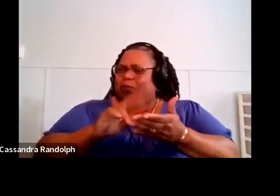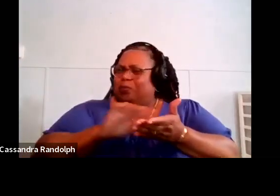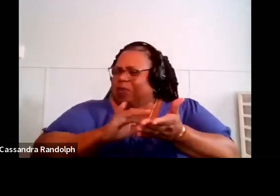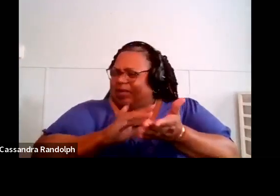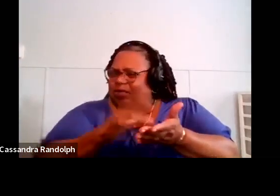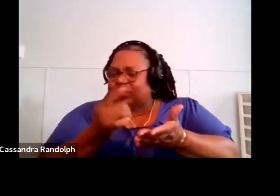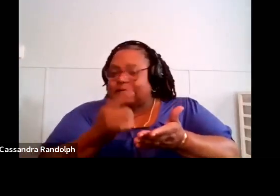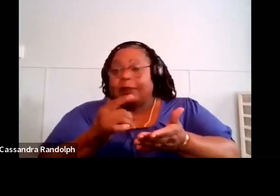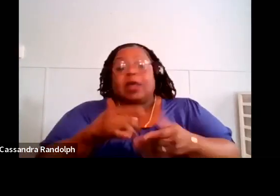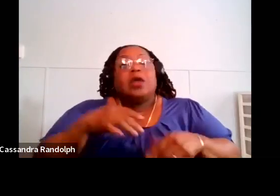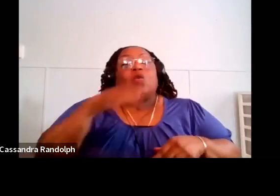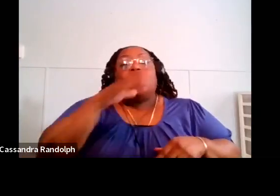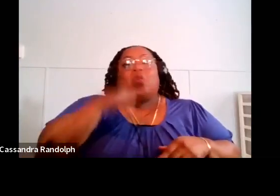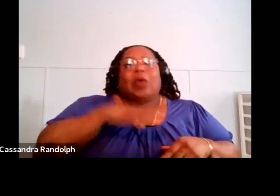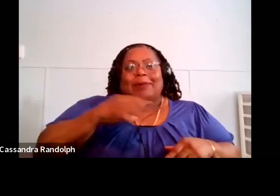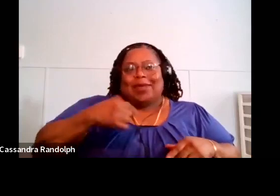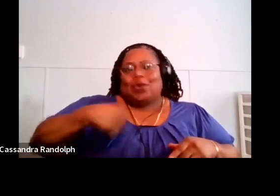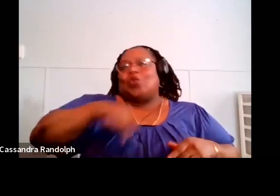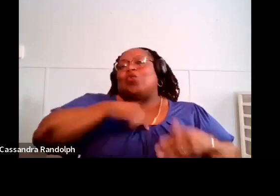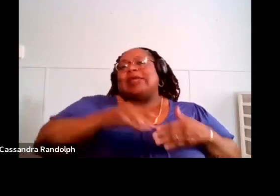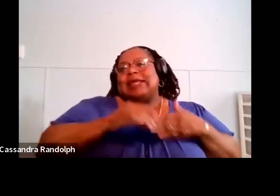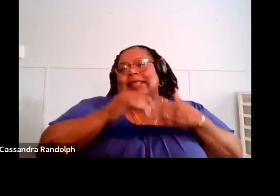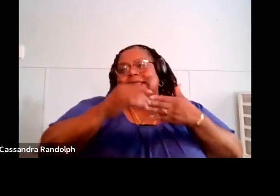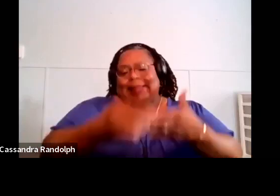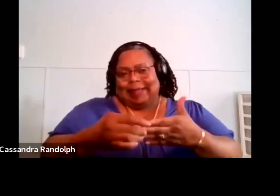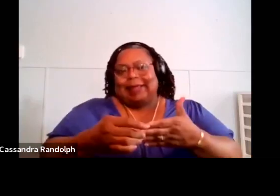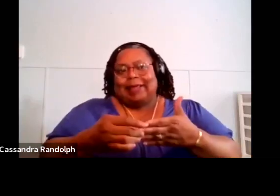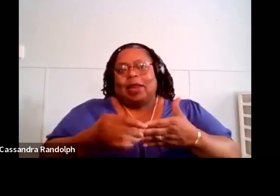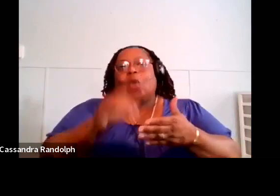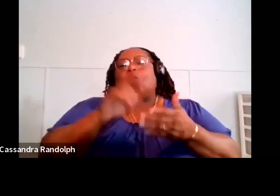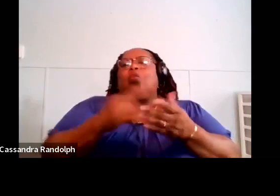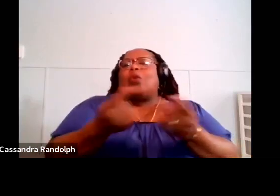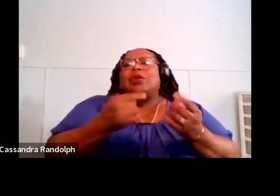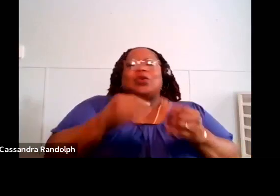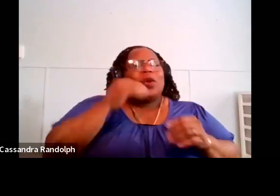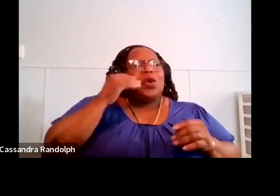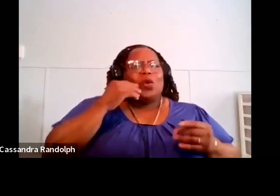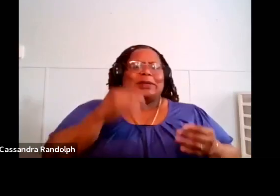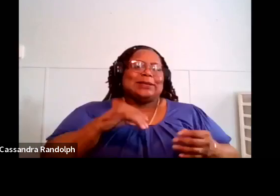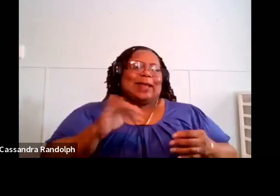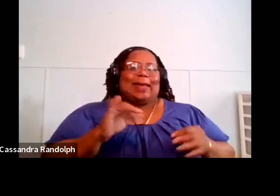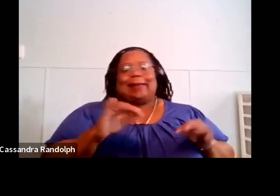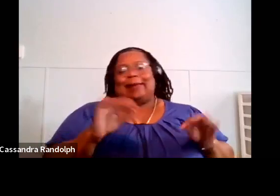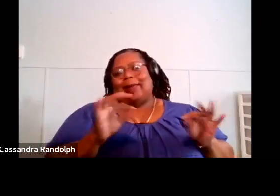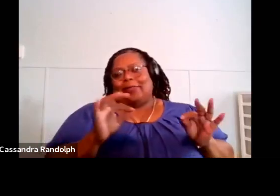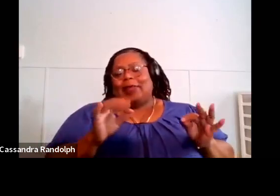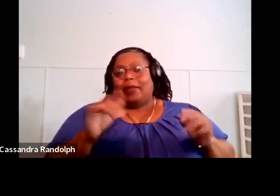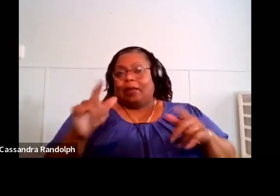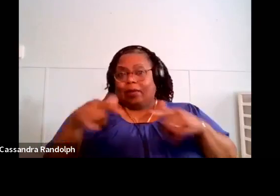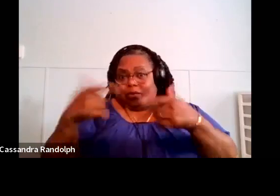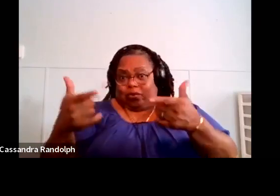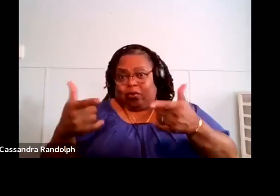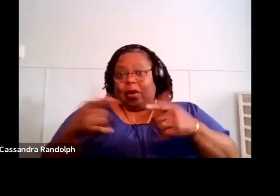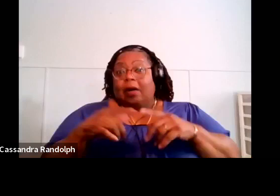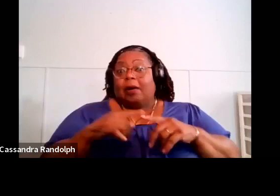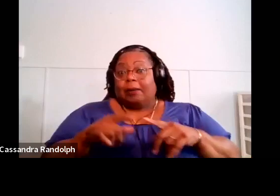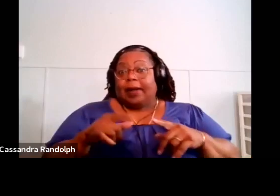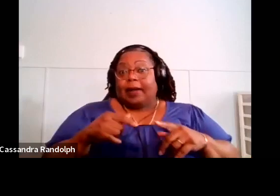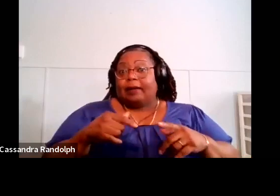have been the ones when we needed something at work able to service us and were going to pick up a